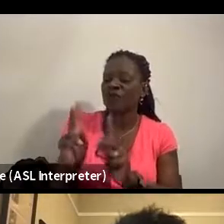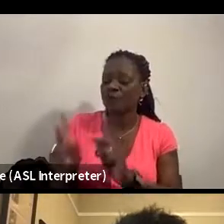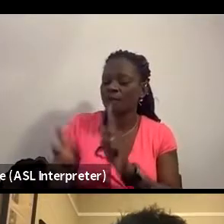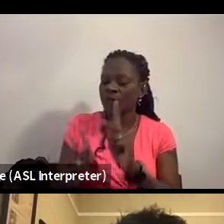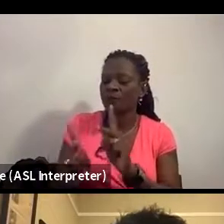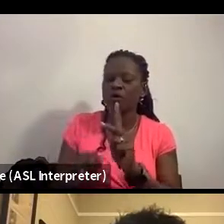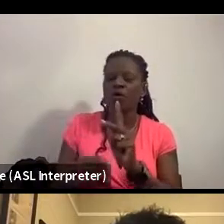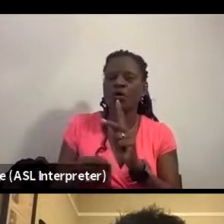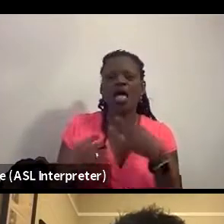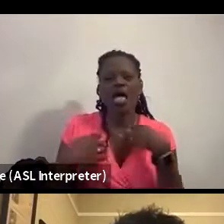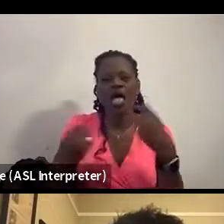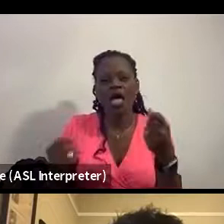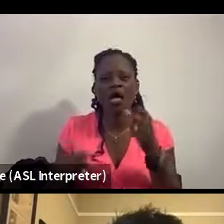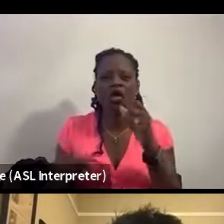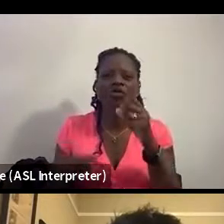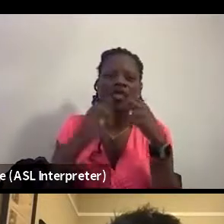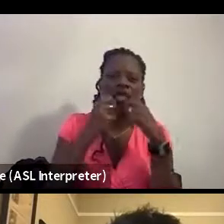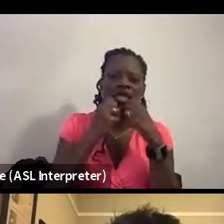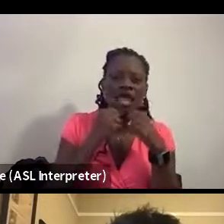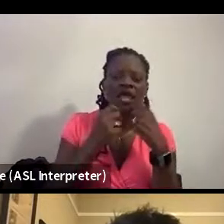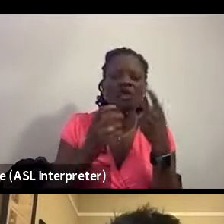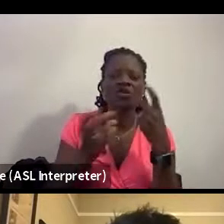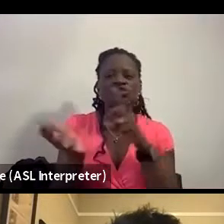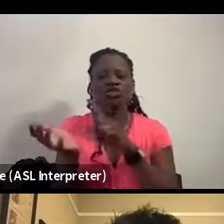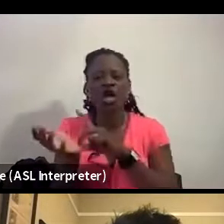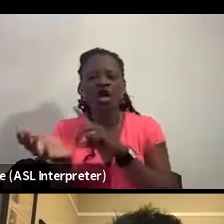the that trust and